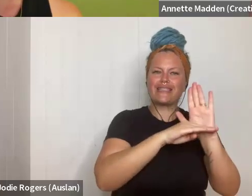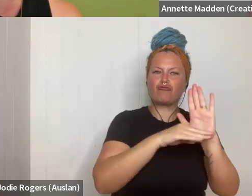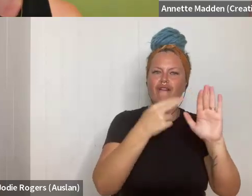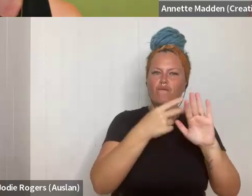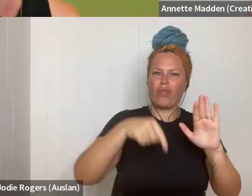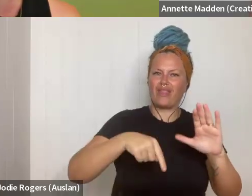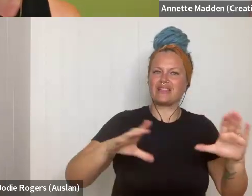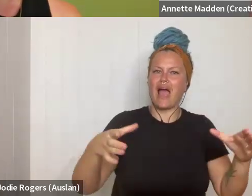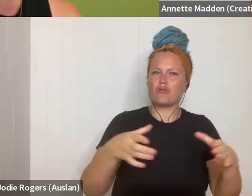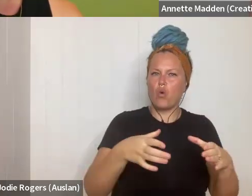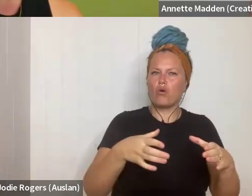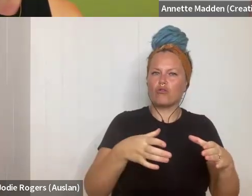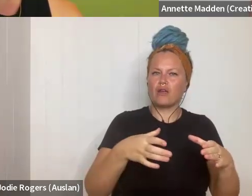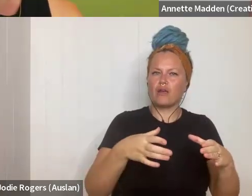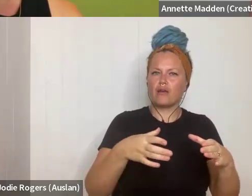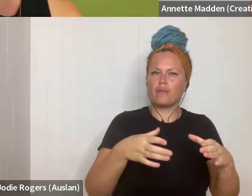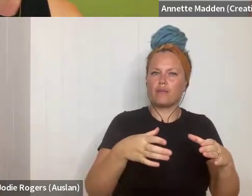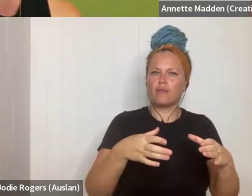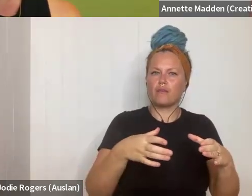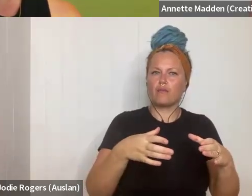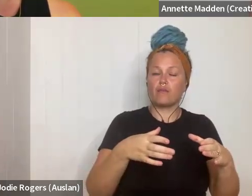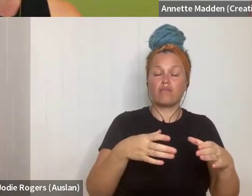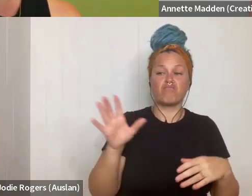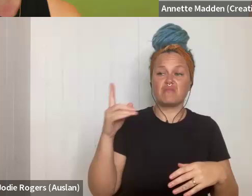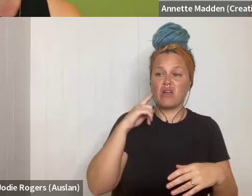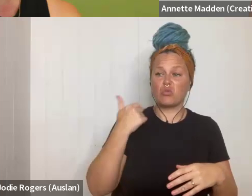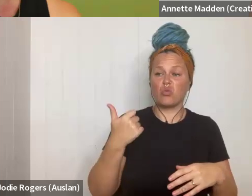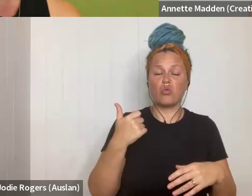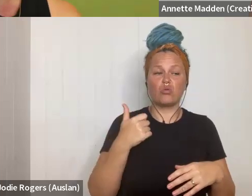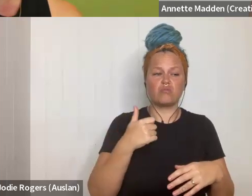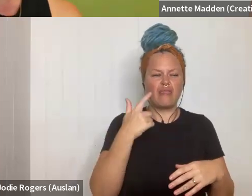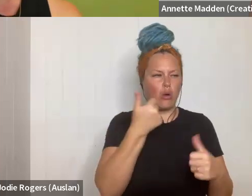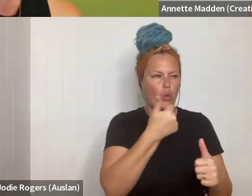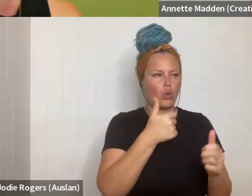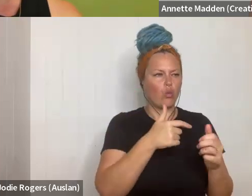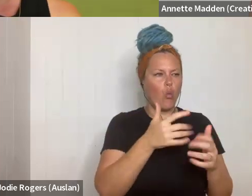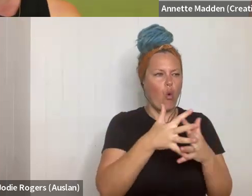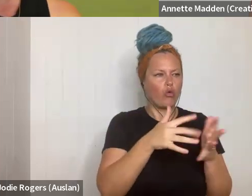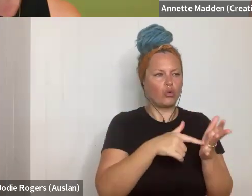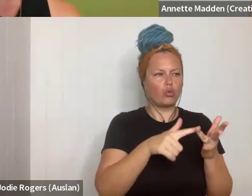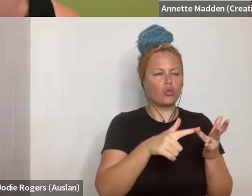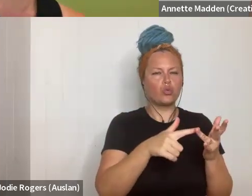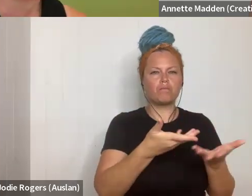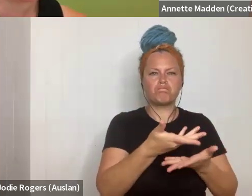I'm wondering whether something as we could touch on is the